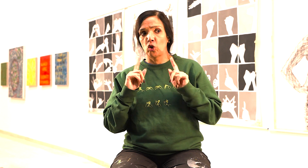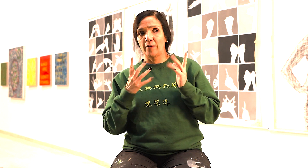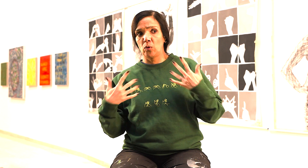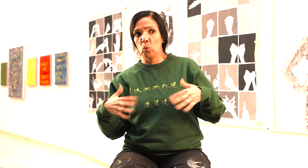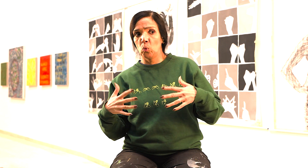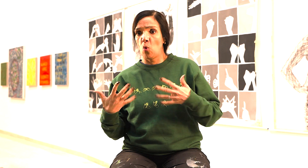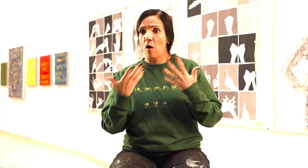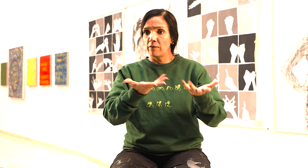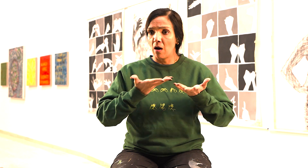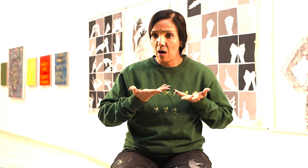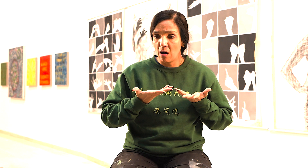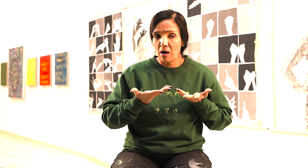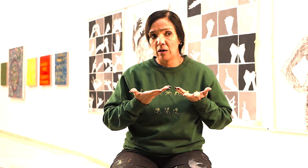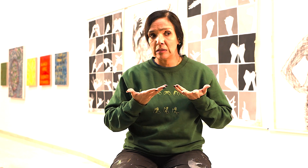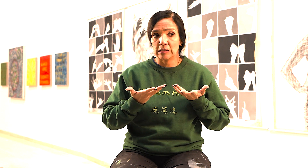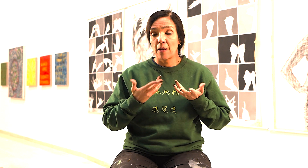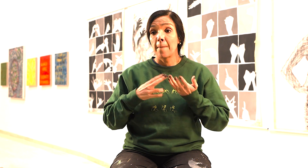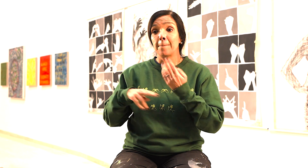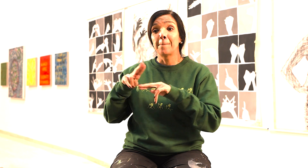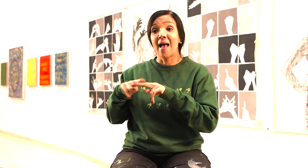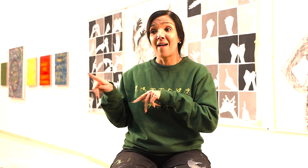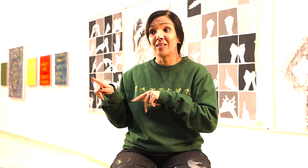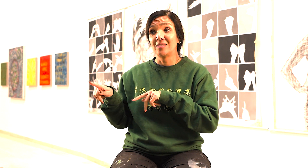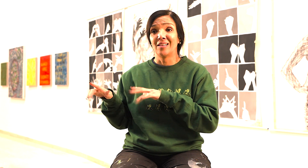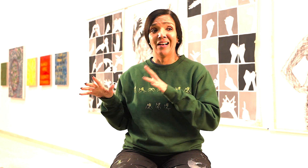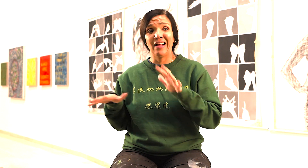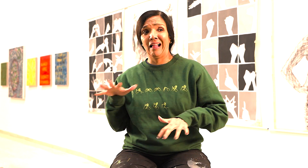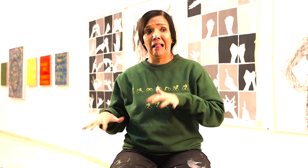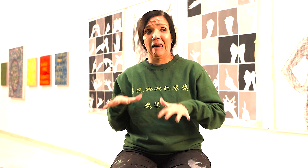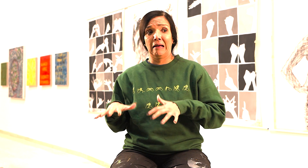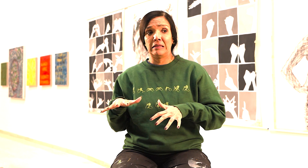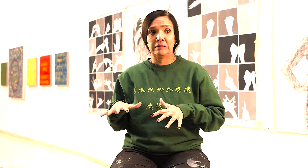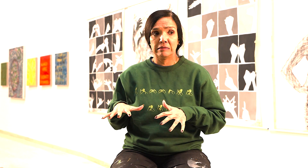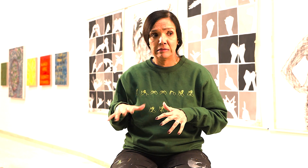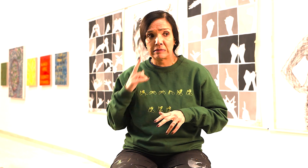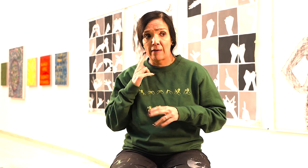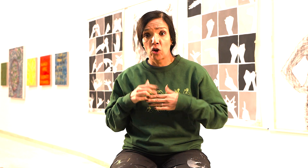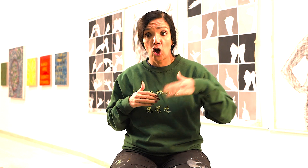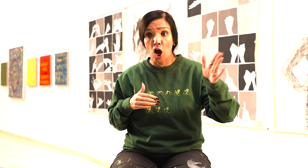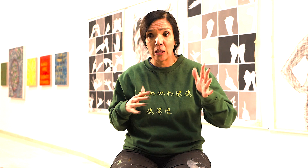It's a very famous, prestigious university, and my parents became worried about me